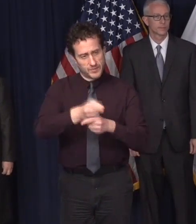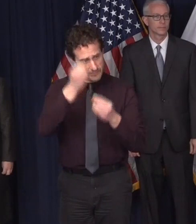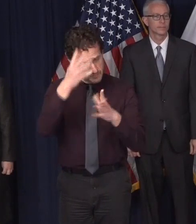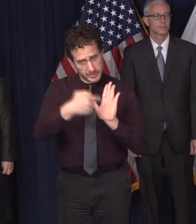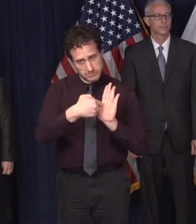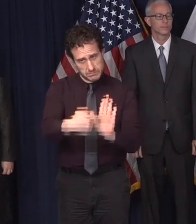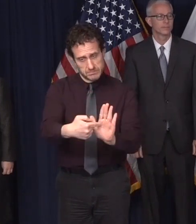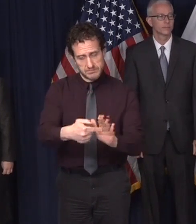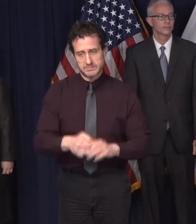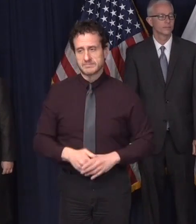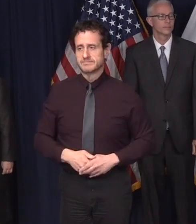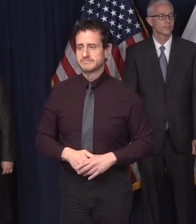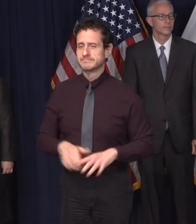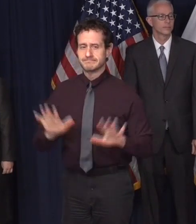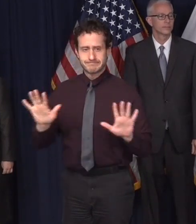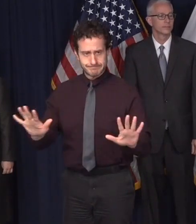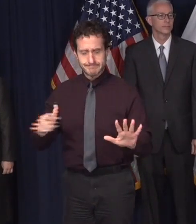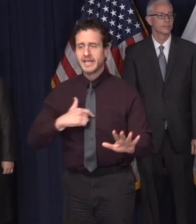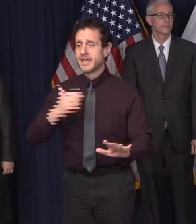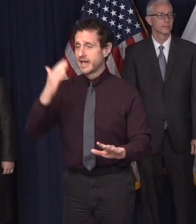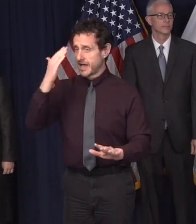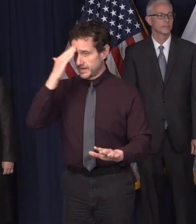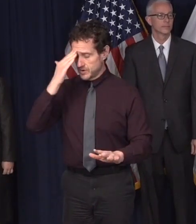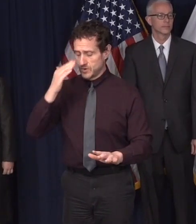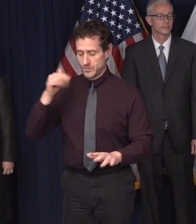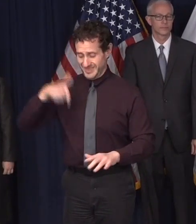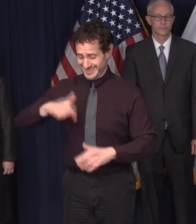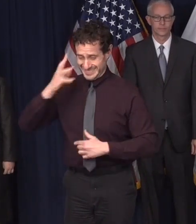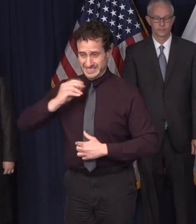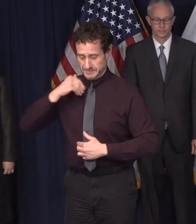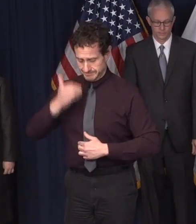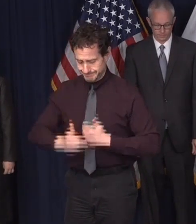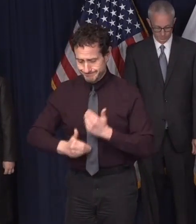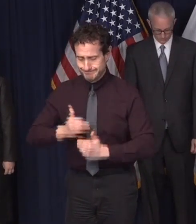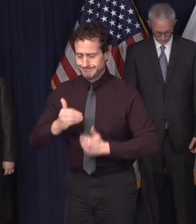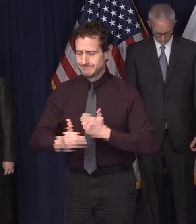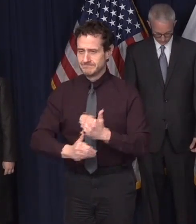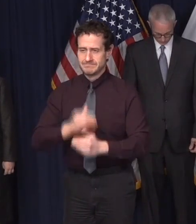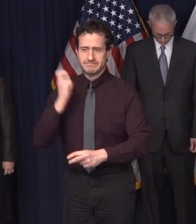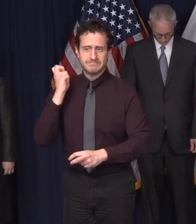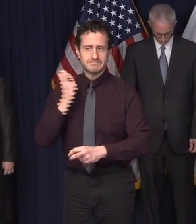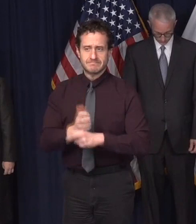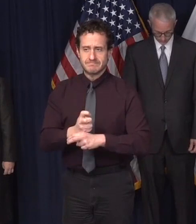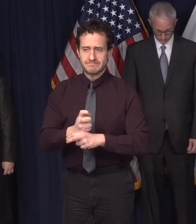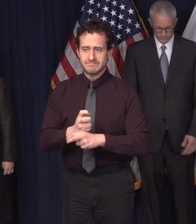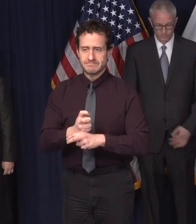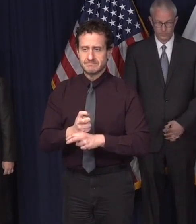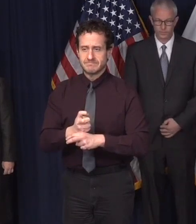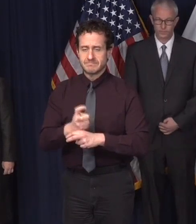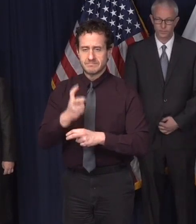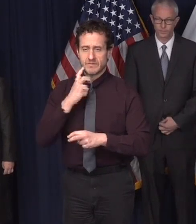TO OUR REPORTERS, THANK YOU FOR YOUR COMMITMENT TO TRUTH AND ACCURACY.